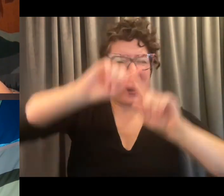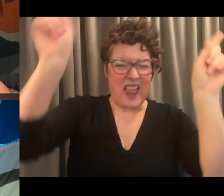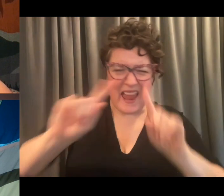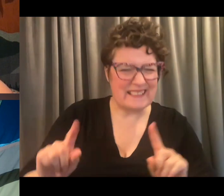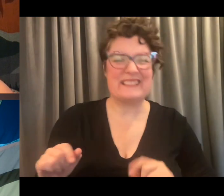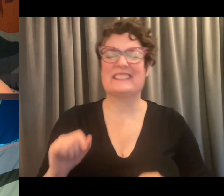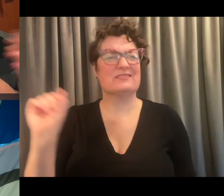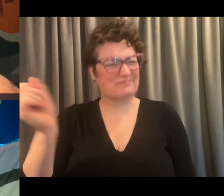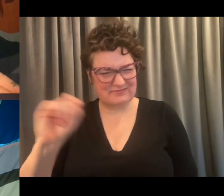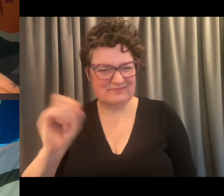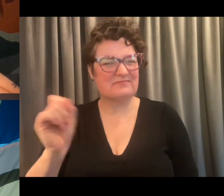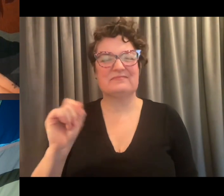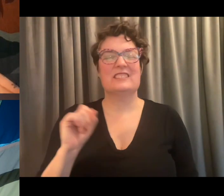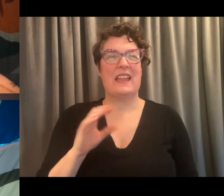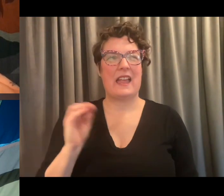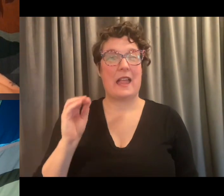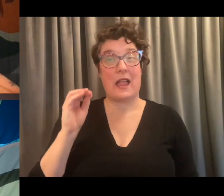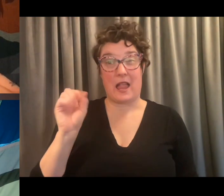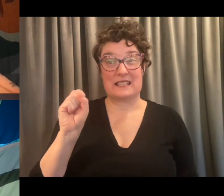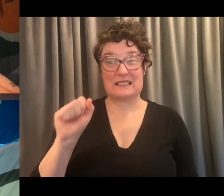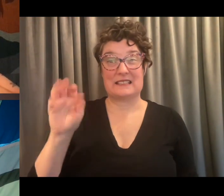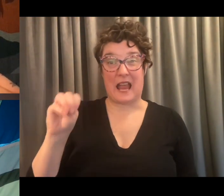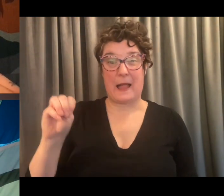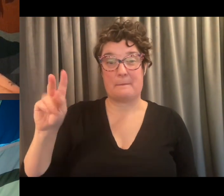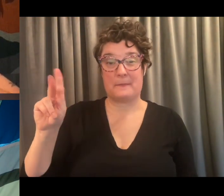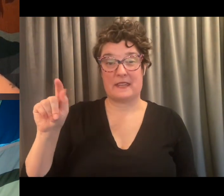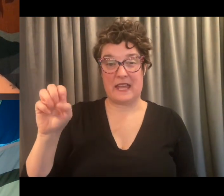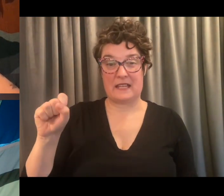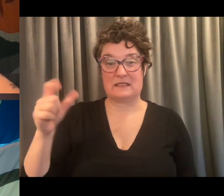And I know that, um, Sam Kates-Goldman, who's a friend who we used to do a